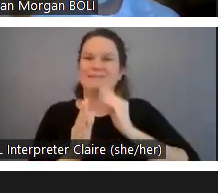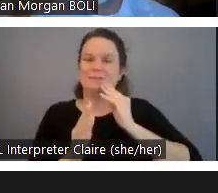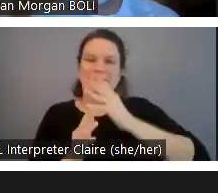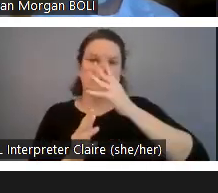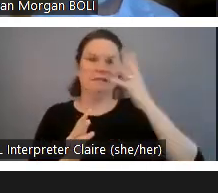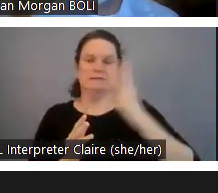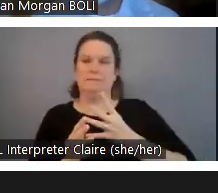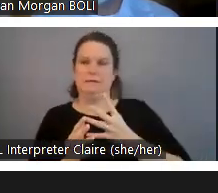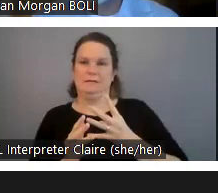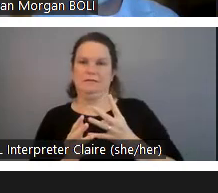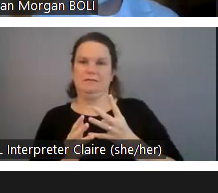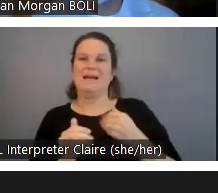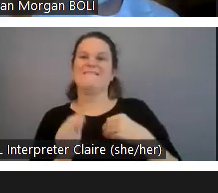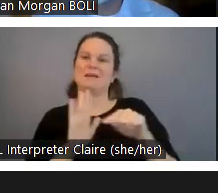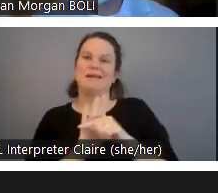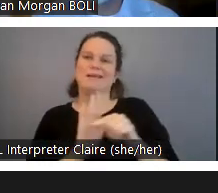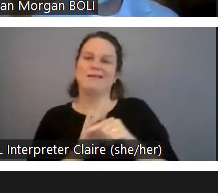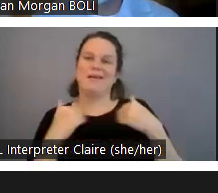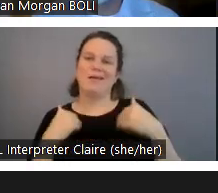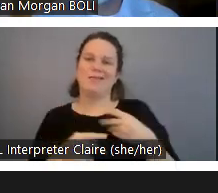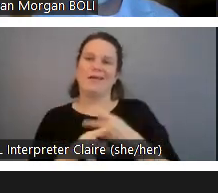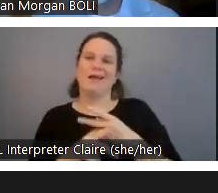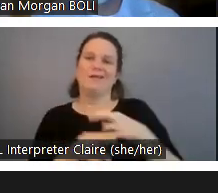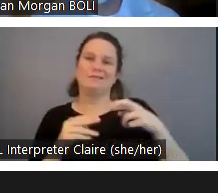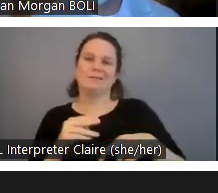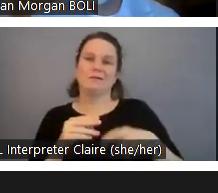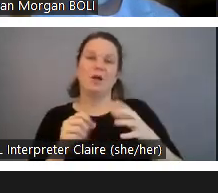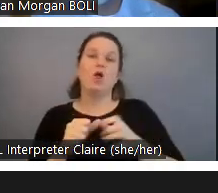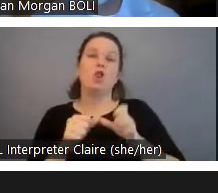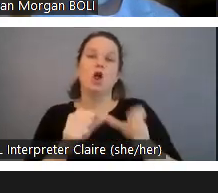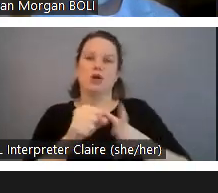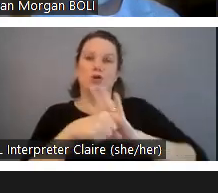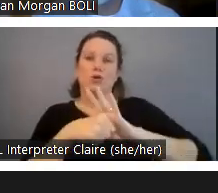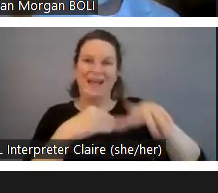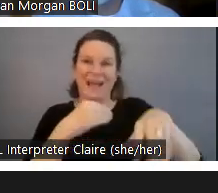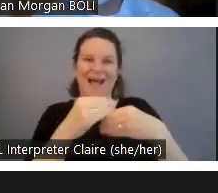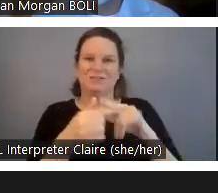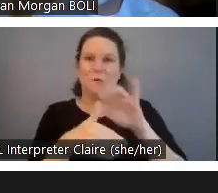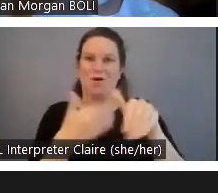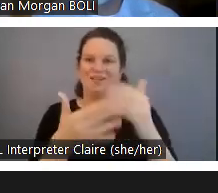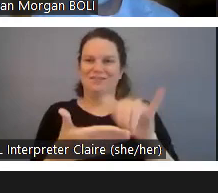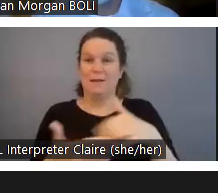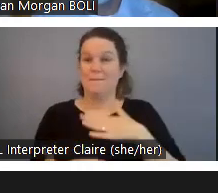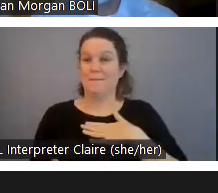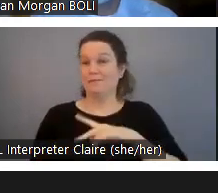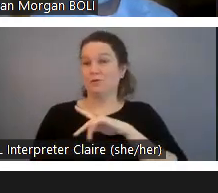healthcare outcomes- so Long COVID is just adding to that